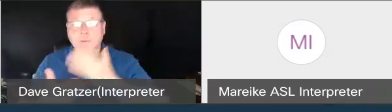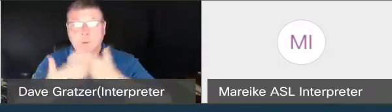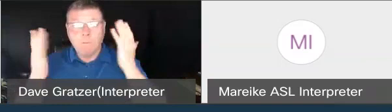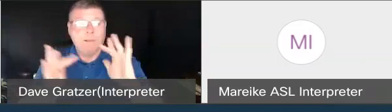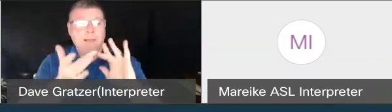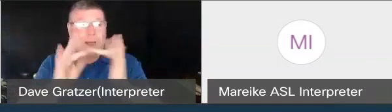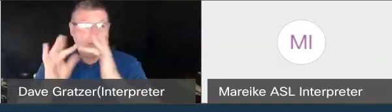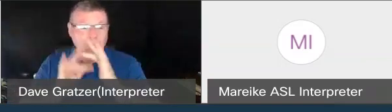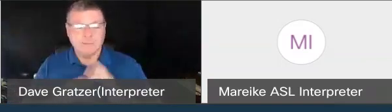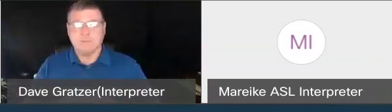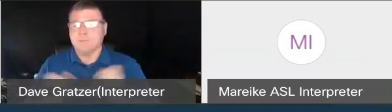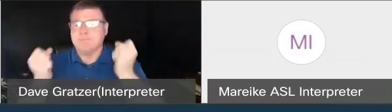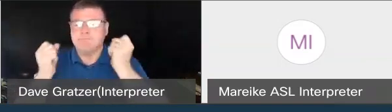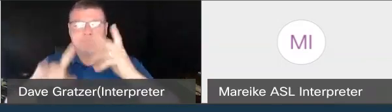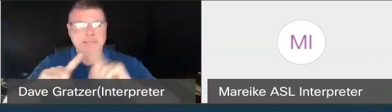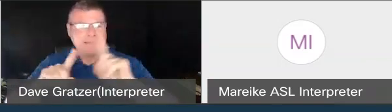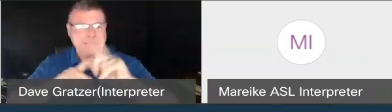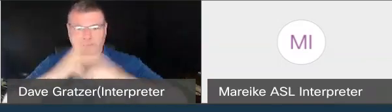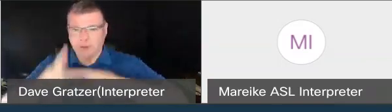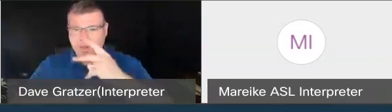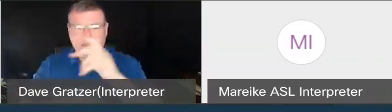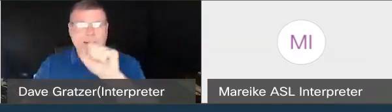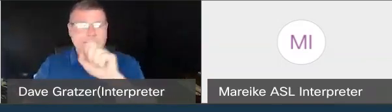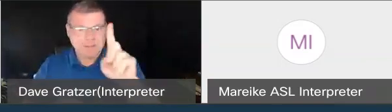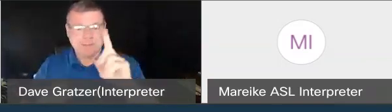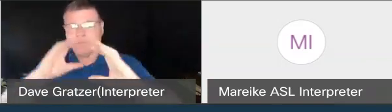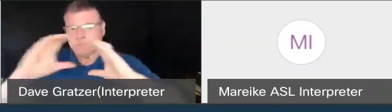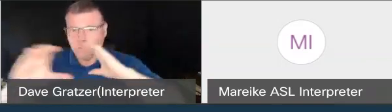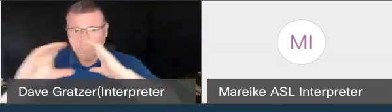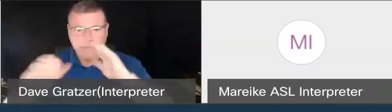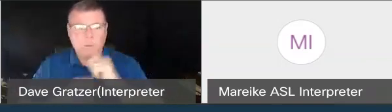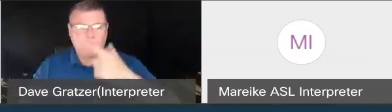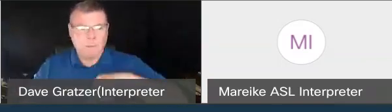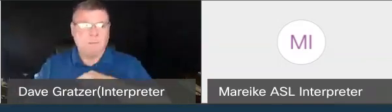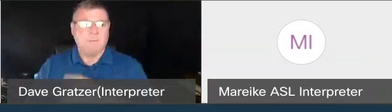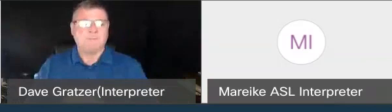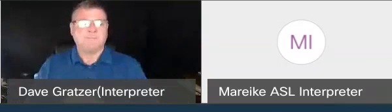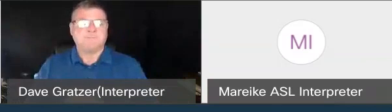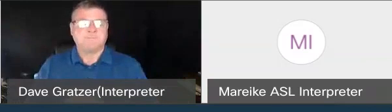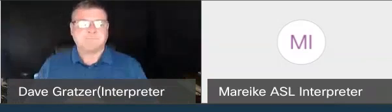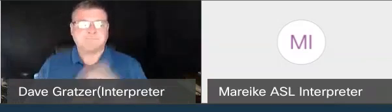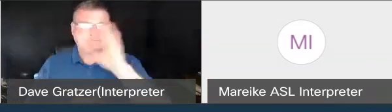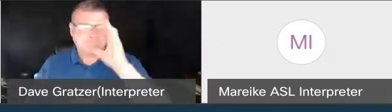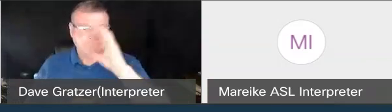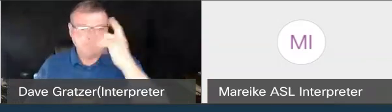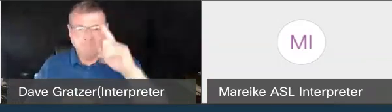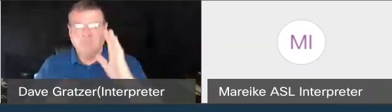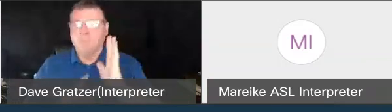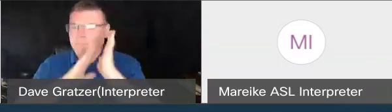and there are many different kinds in San Diego, who are also communicating with us and we try to help them find beds. Obviously, mental health resources,